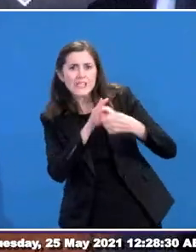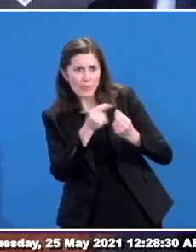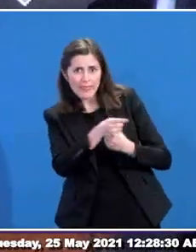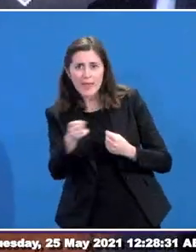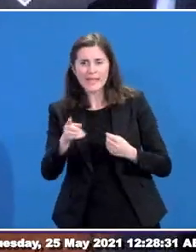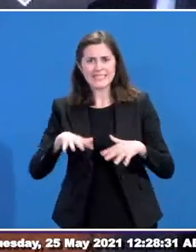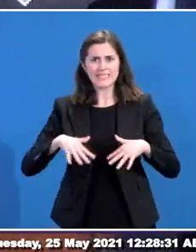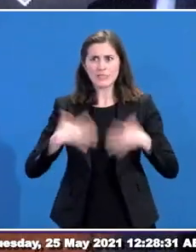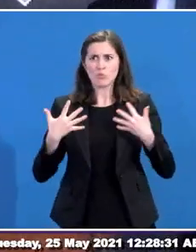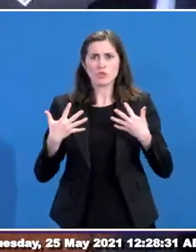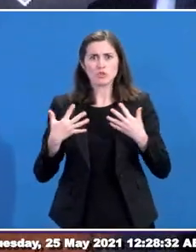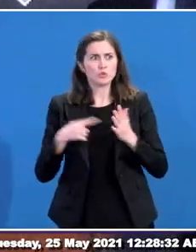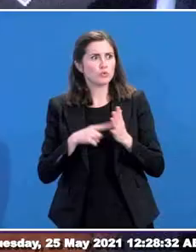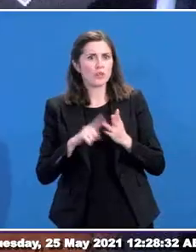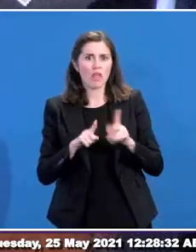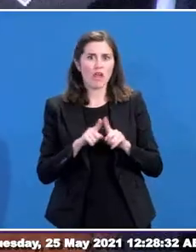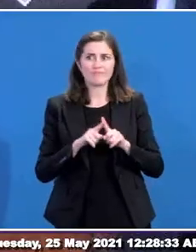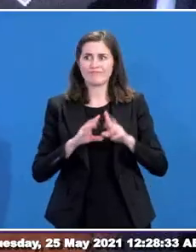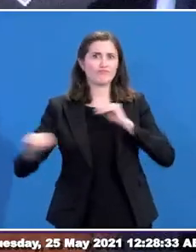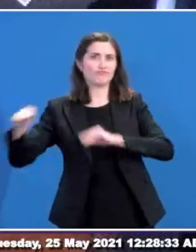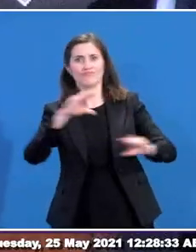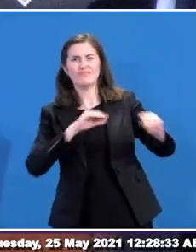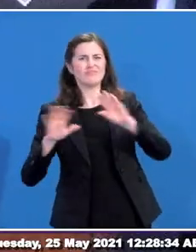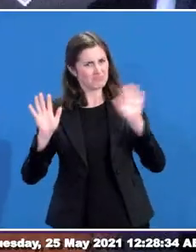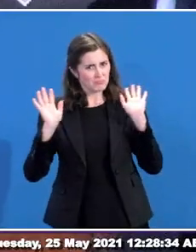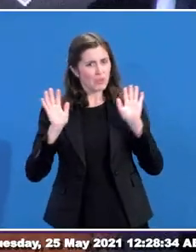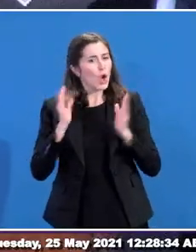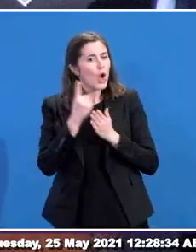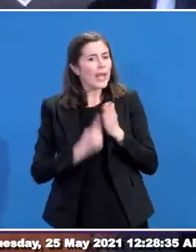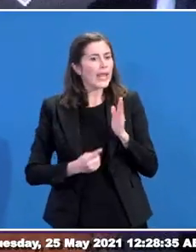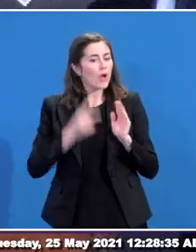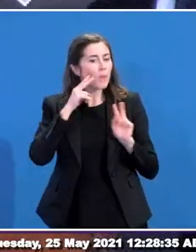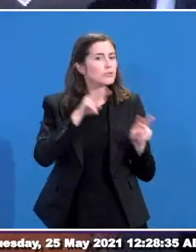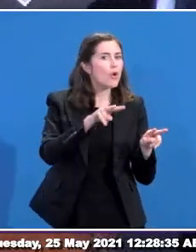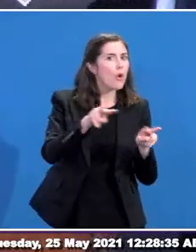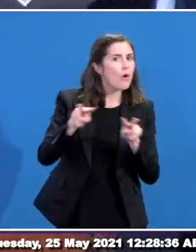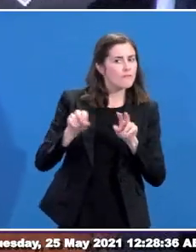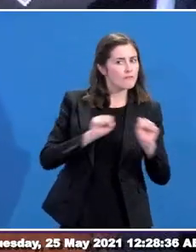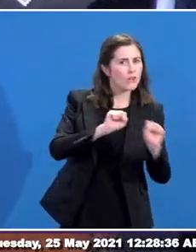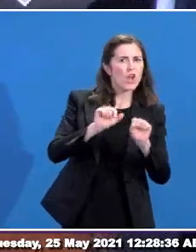And you just really observed, rather than ask people what was going on? Yeah.